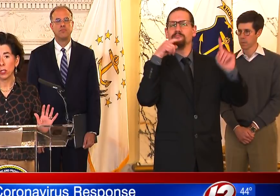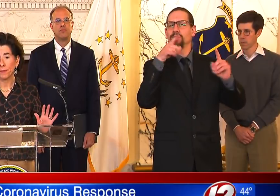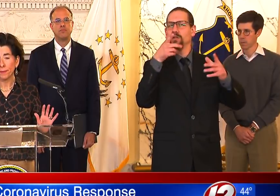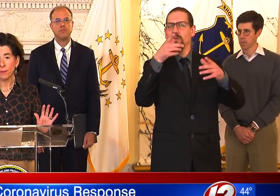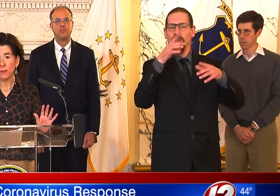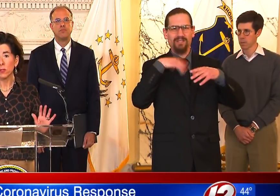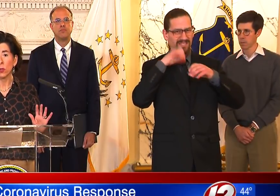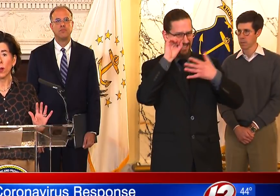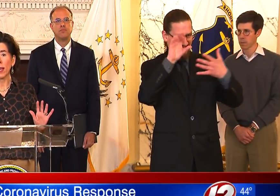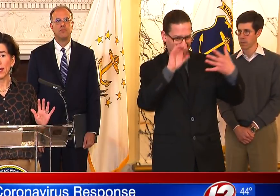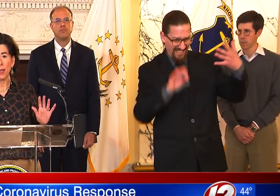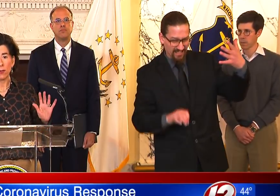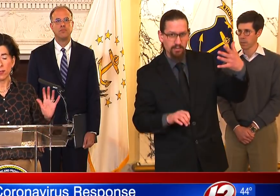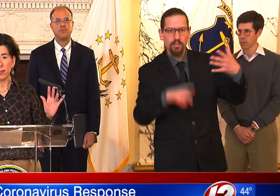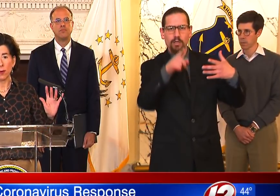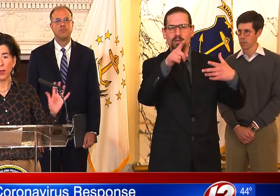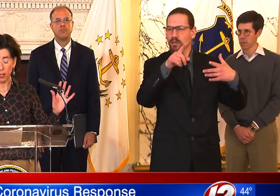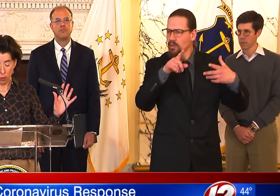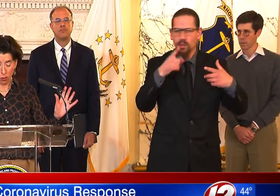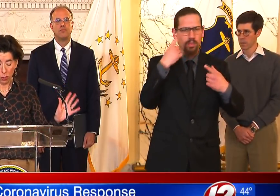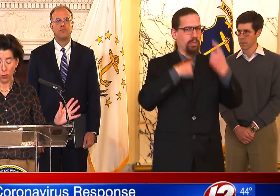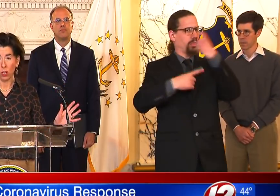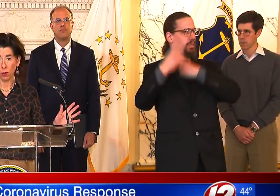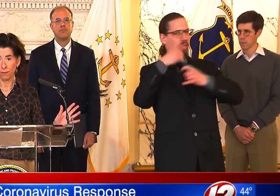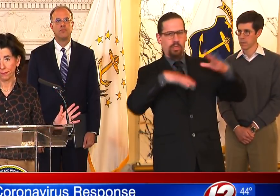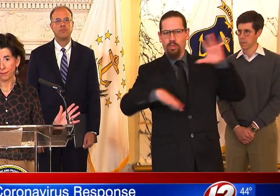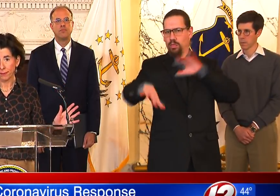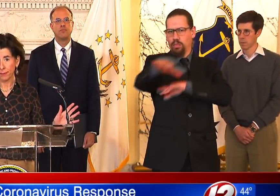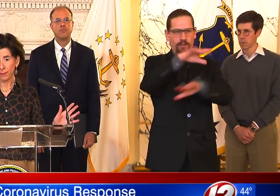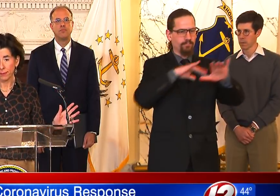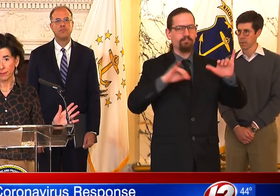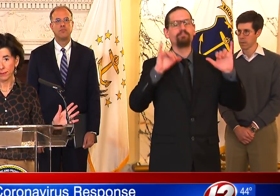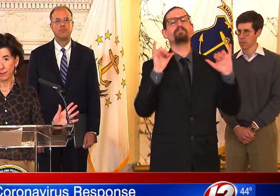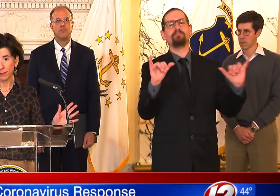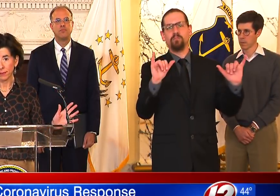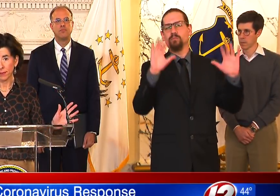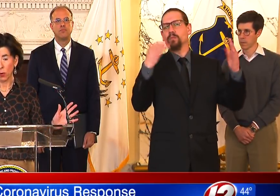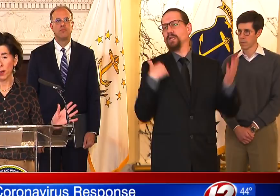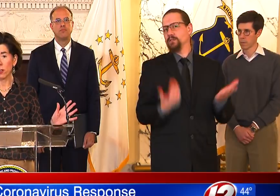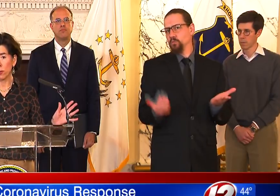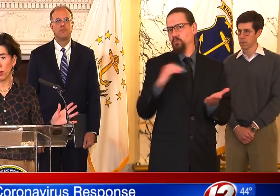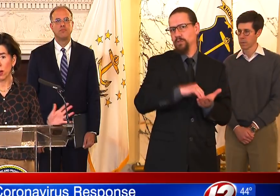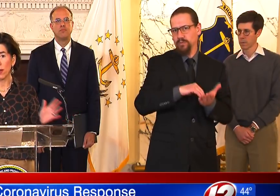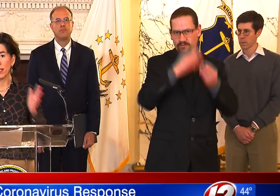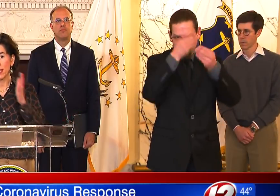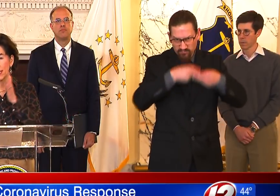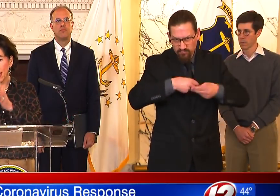TO REVIEW THE GROUND RECOVERED. WHAT I ANNOUNCED YESTERDAY IS SIMILAR TO WHAT I ANNOUNCED A